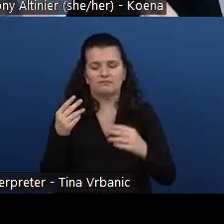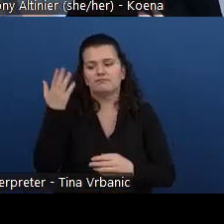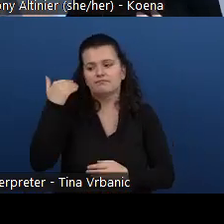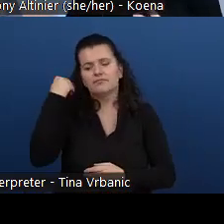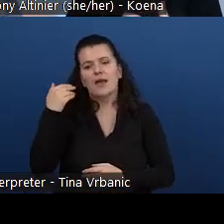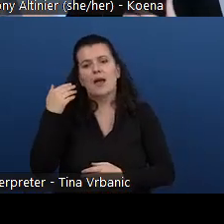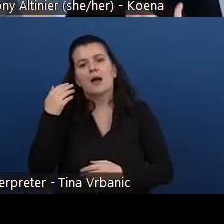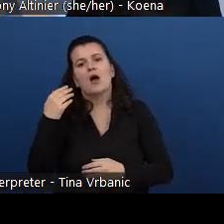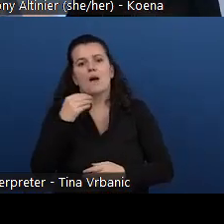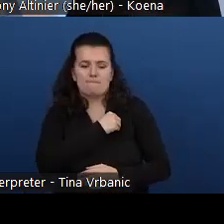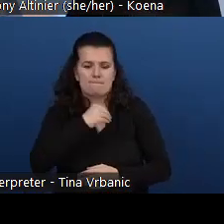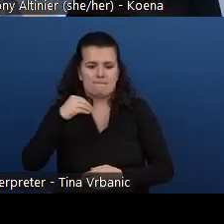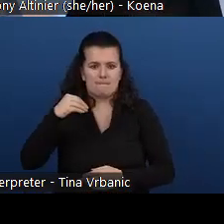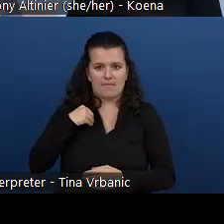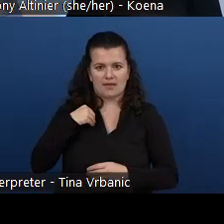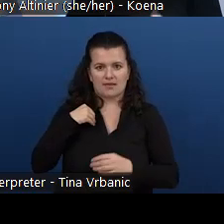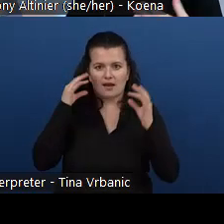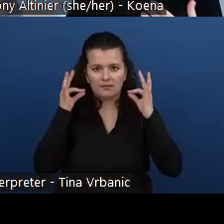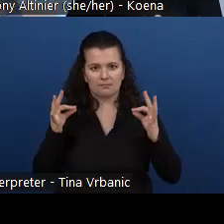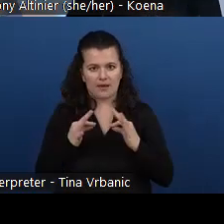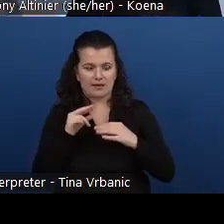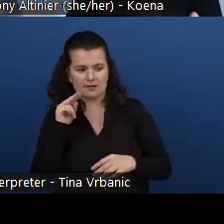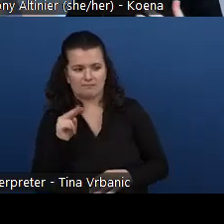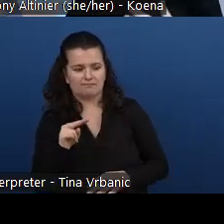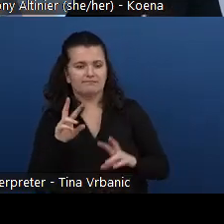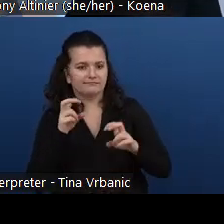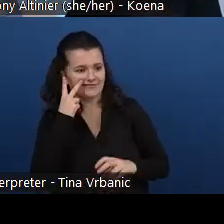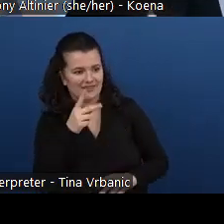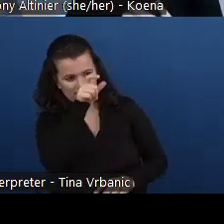The problem was the person. She was not adapted to the society.